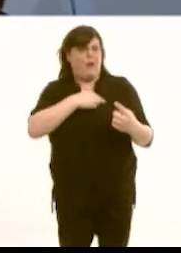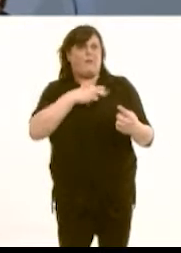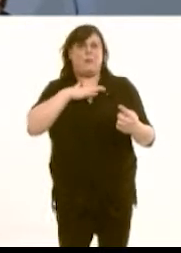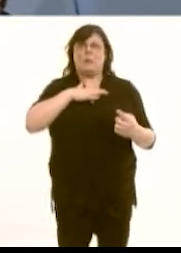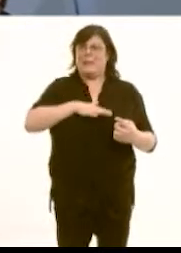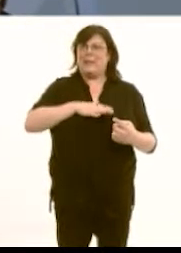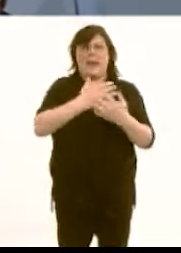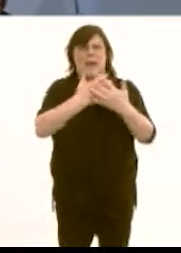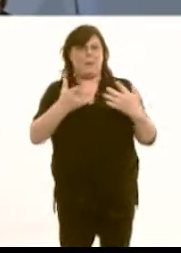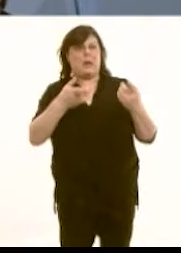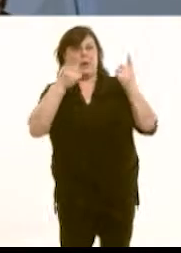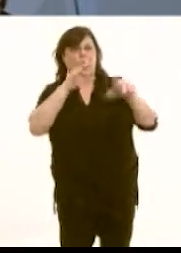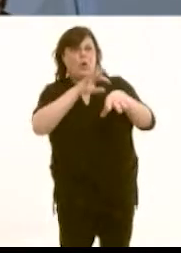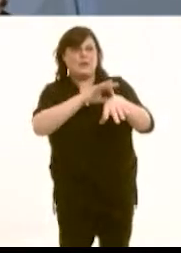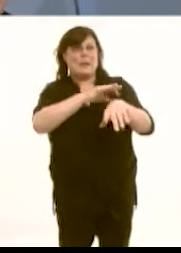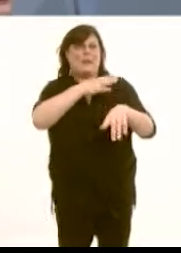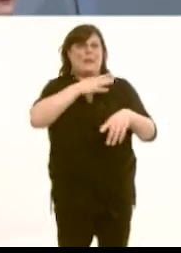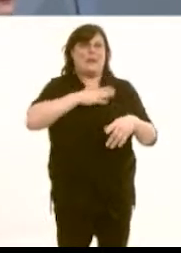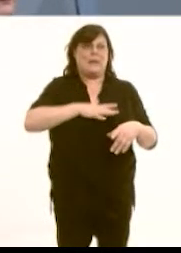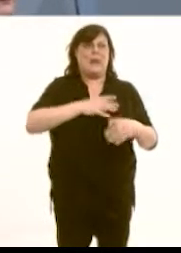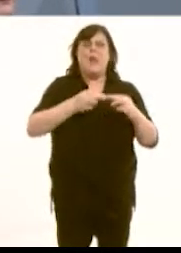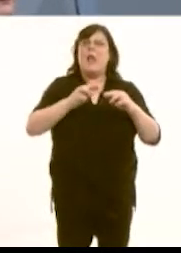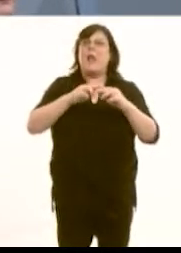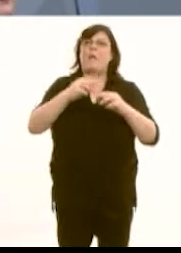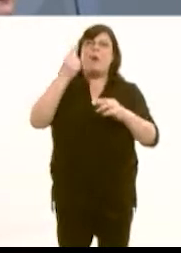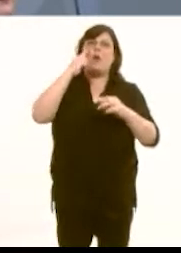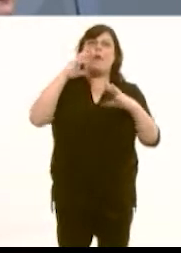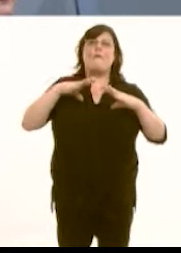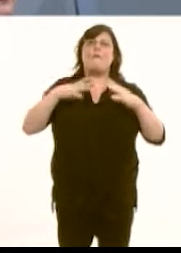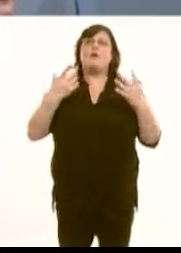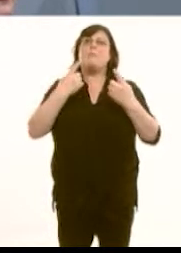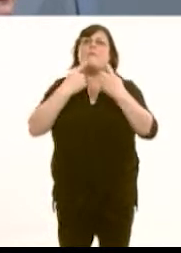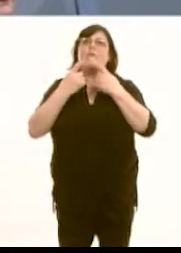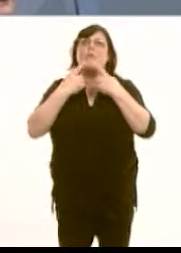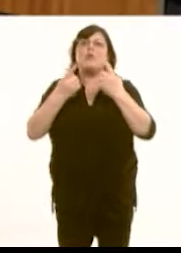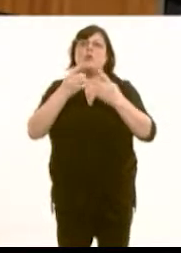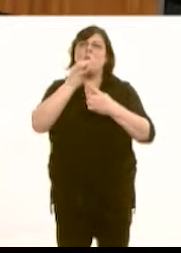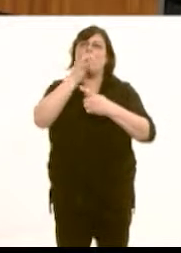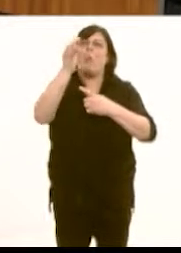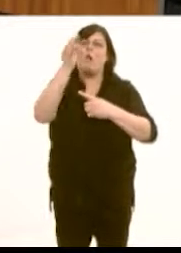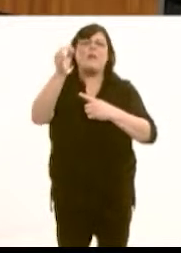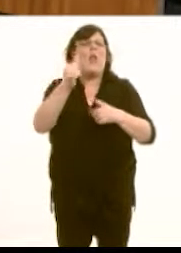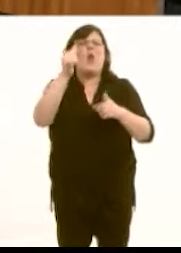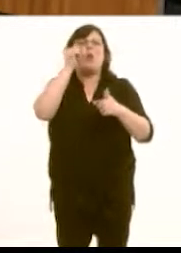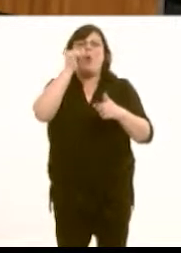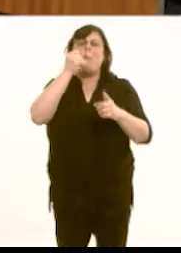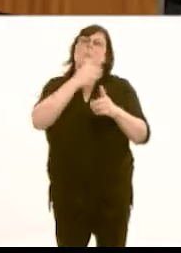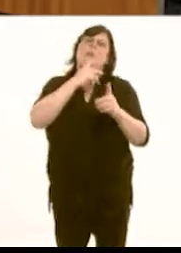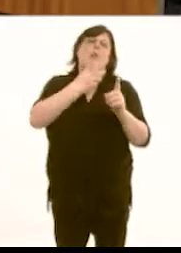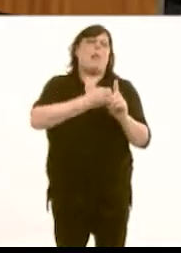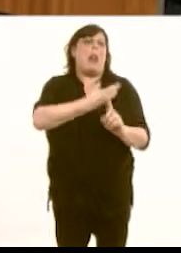If you take the FOIs that weíve received as Welsh Conservativesó[Interruption.] Well, I appreciate it might be boring for the Labour Party, but premature deaths are an important issue.